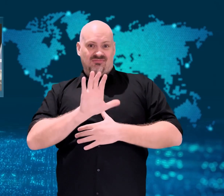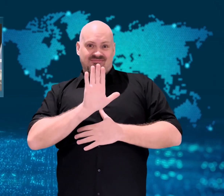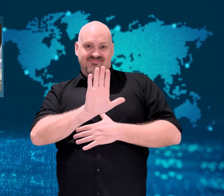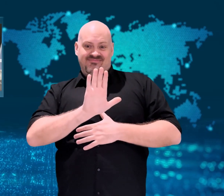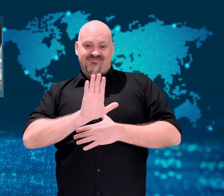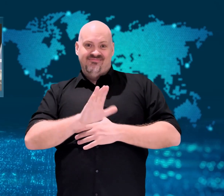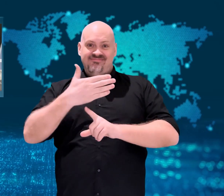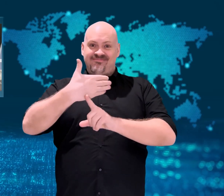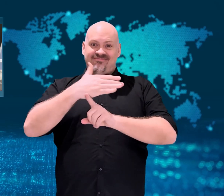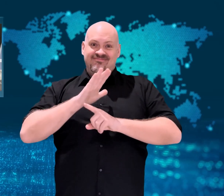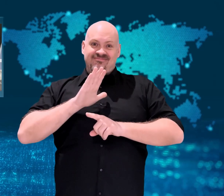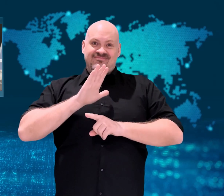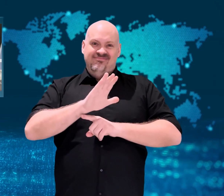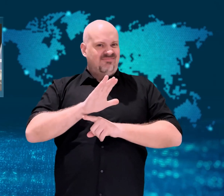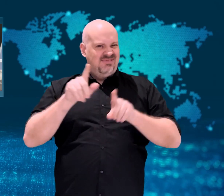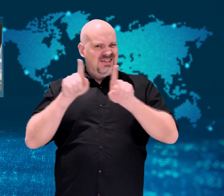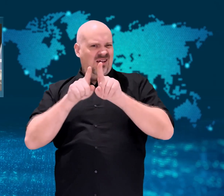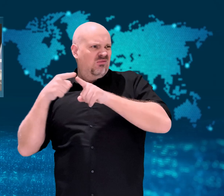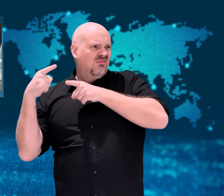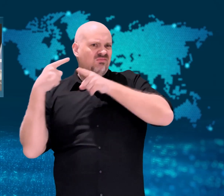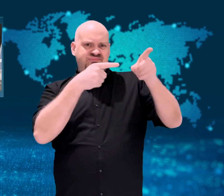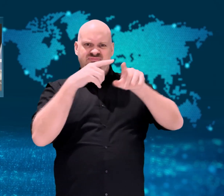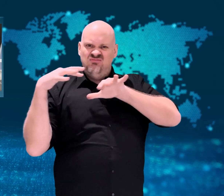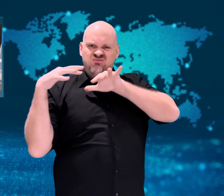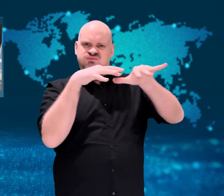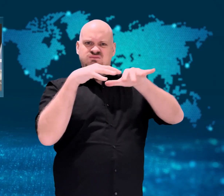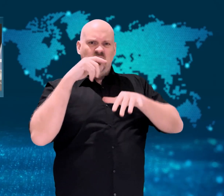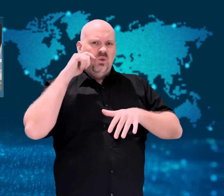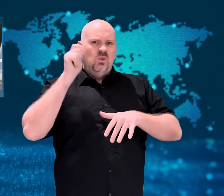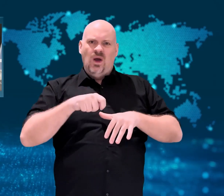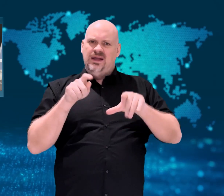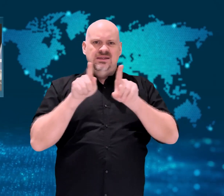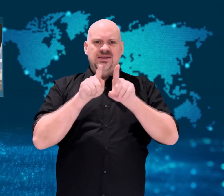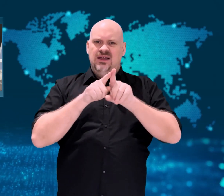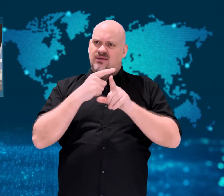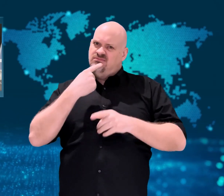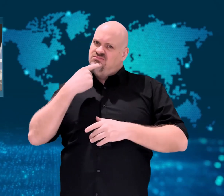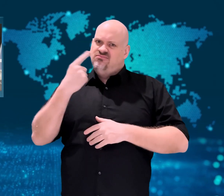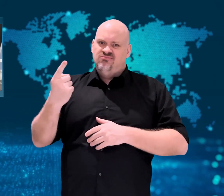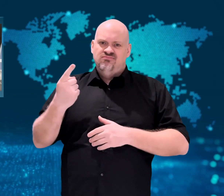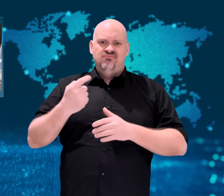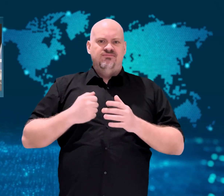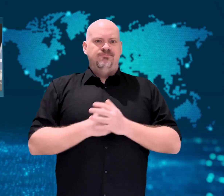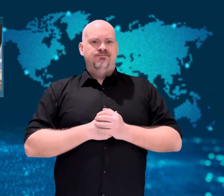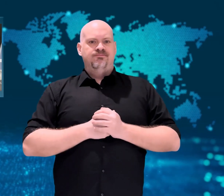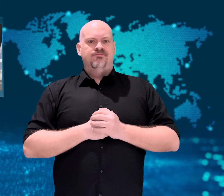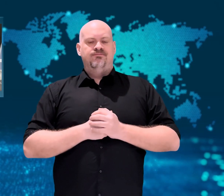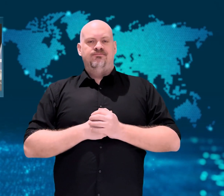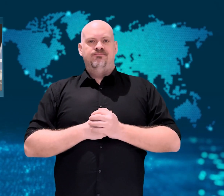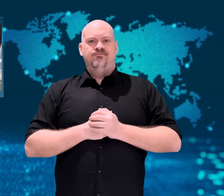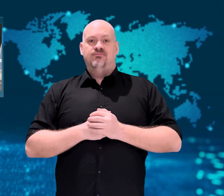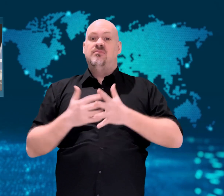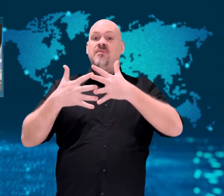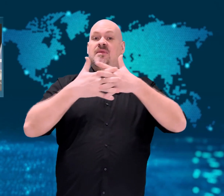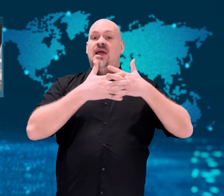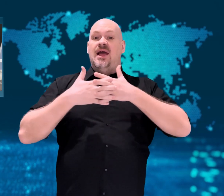attack on Ukraine’s sovereignty. In response,